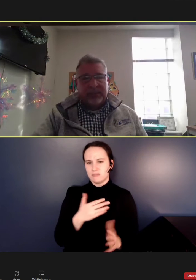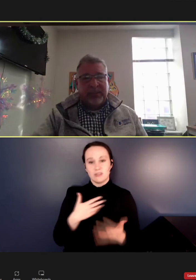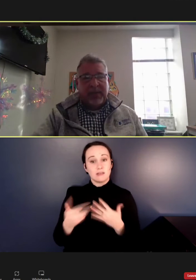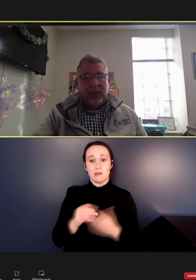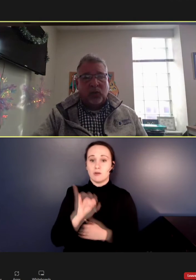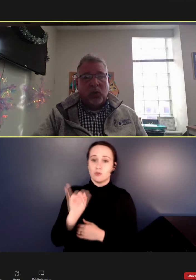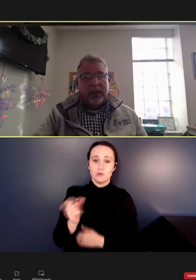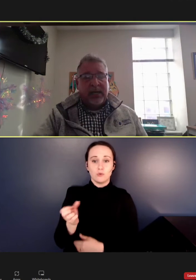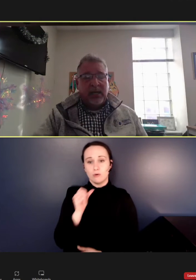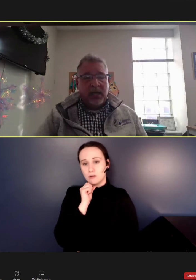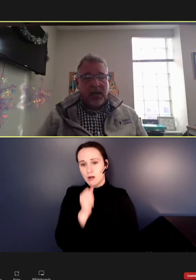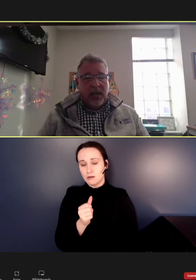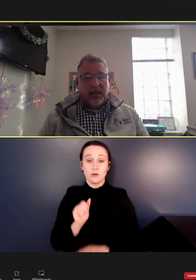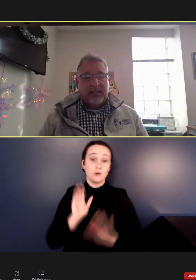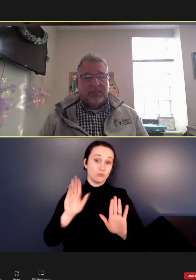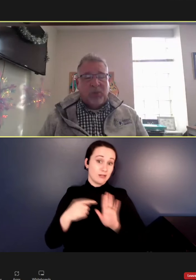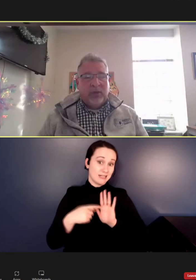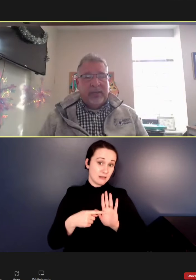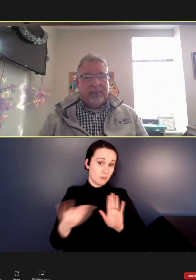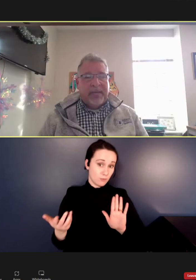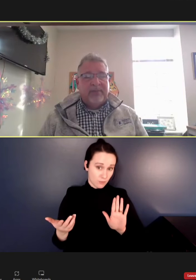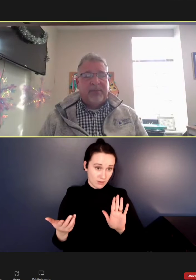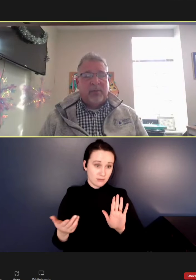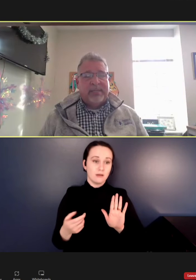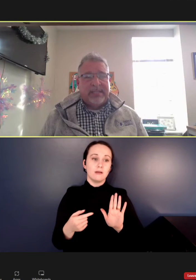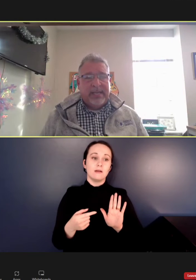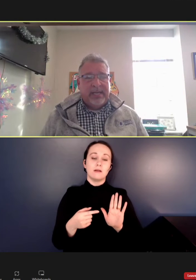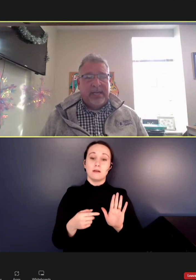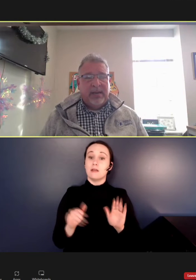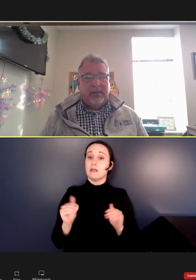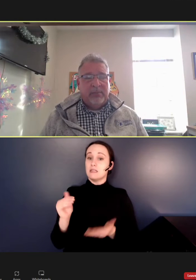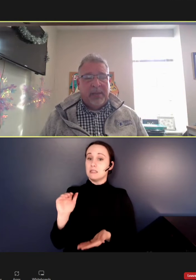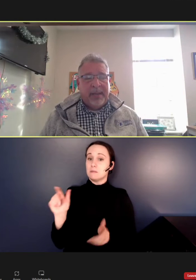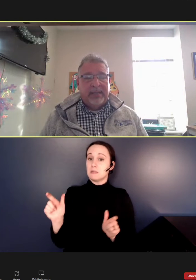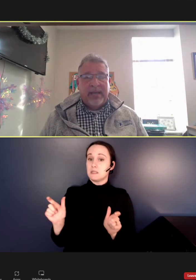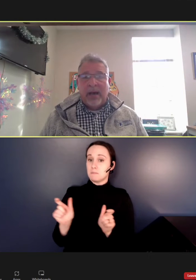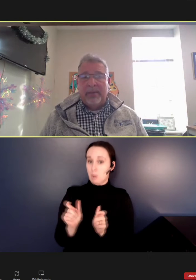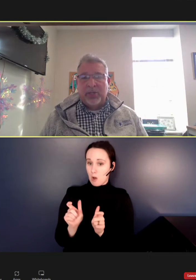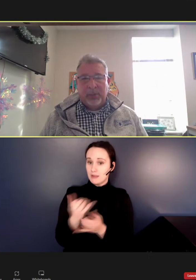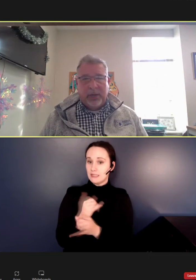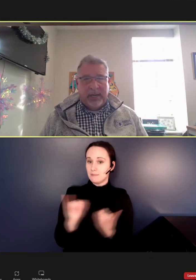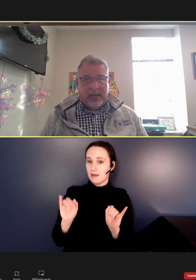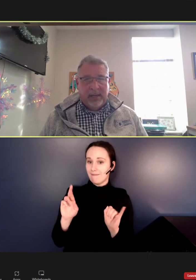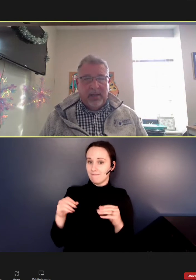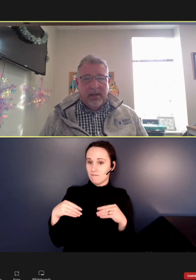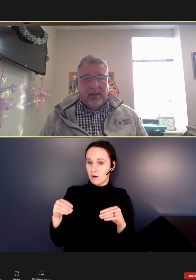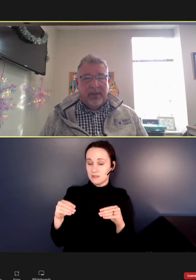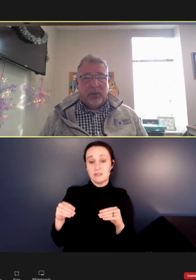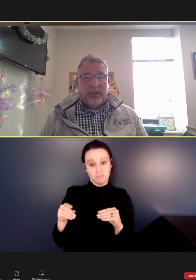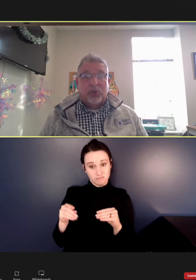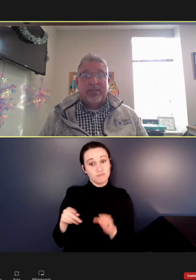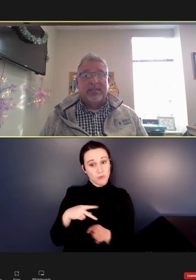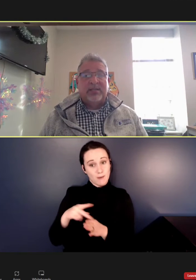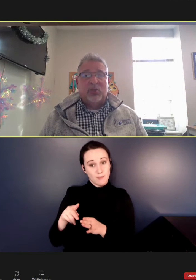has been enrolling a small independent pharmacy in a mainly Amish community. They were the trusted